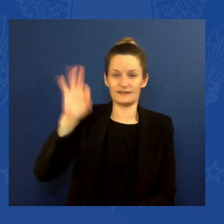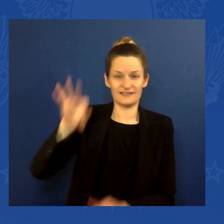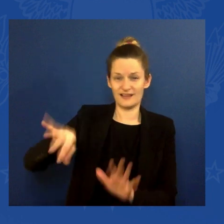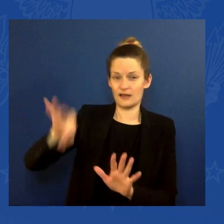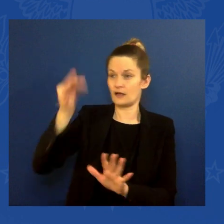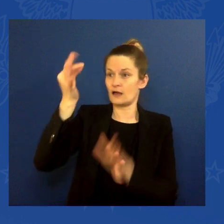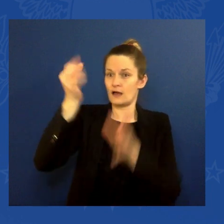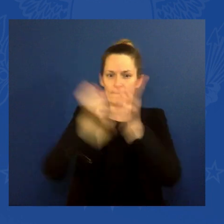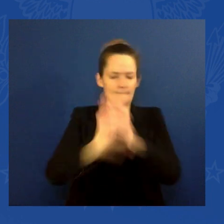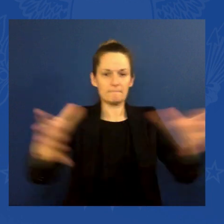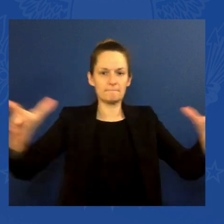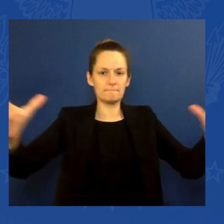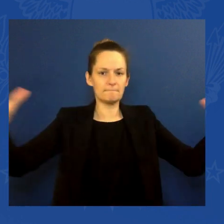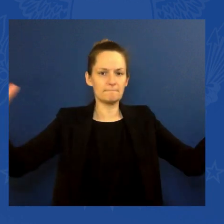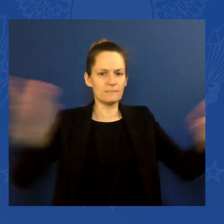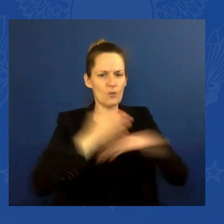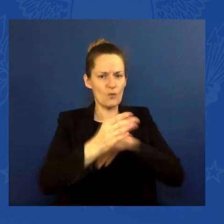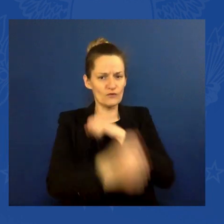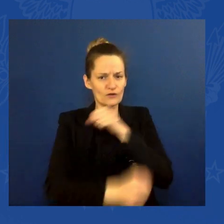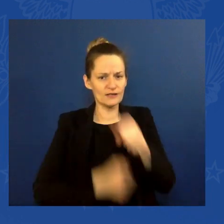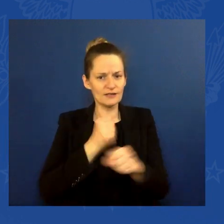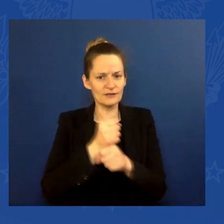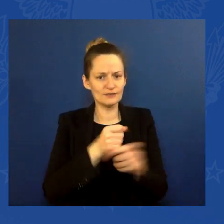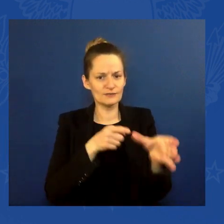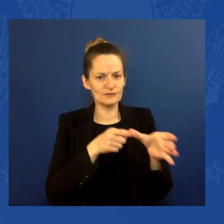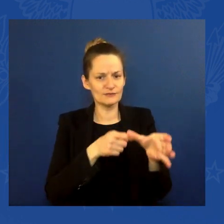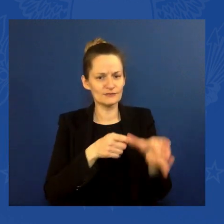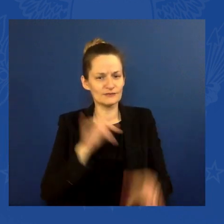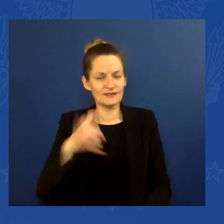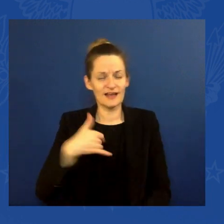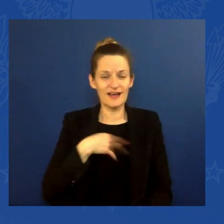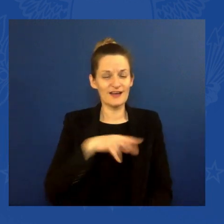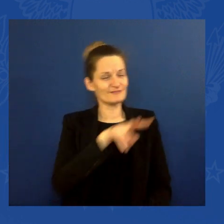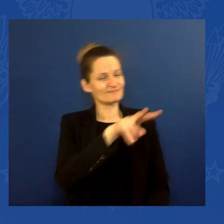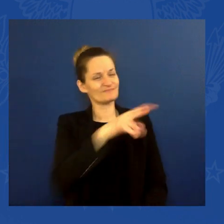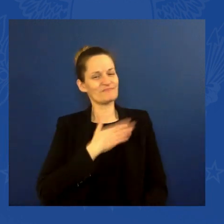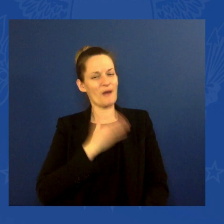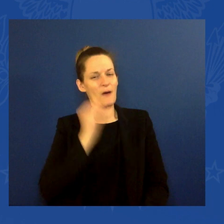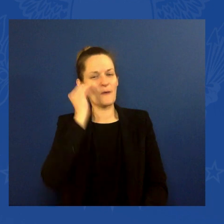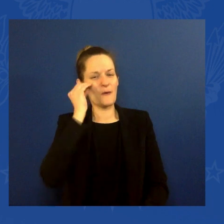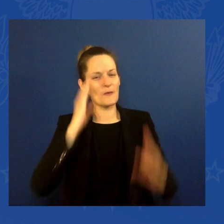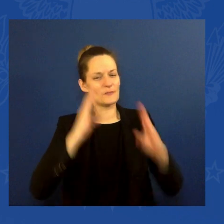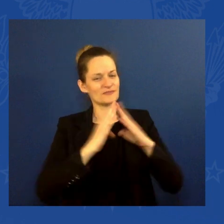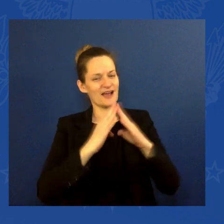that reflects the souls of two great nations, and providing that when you're Irish --